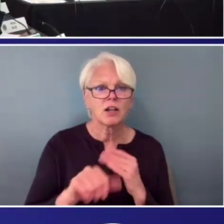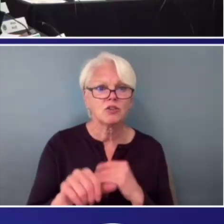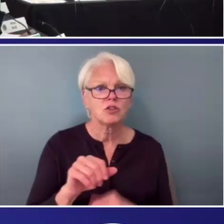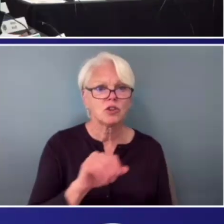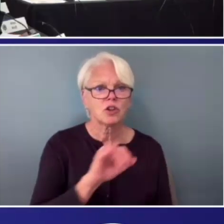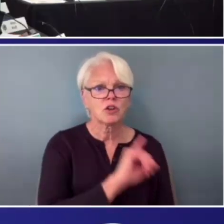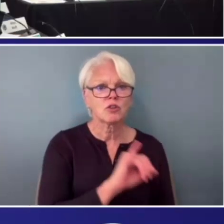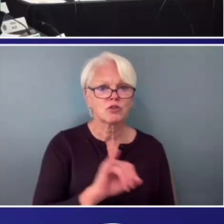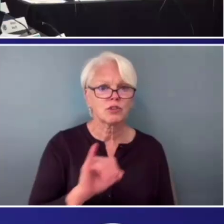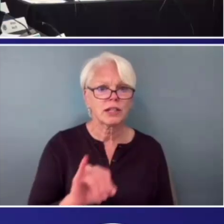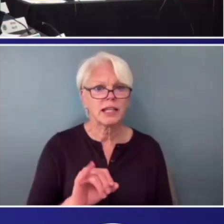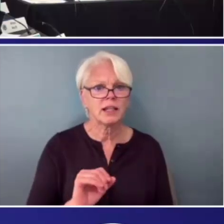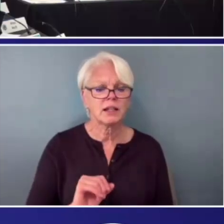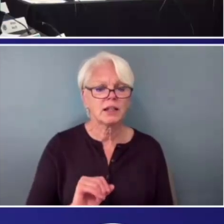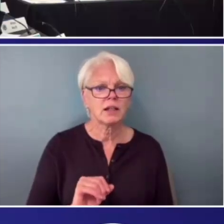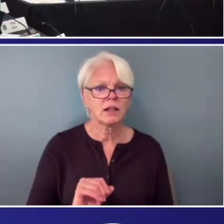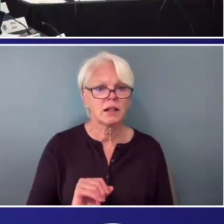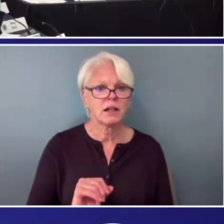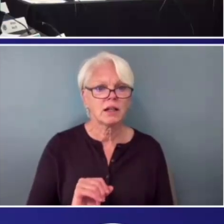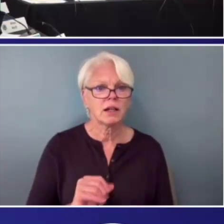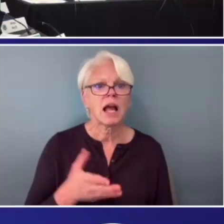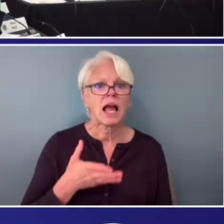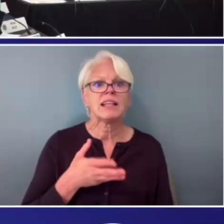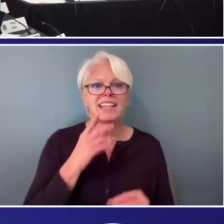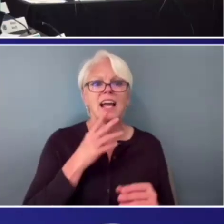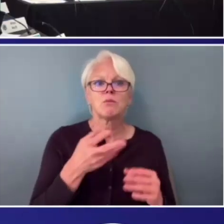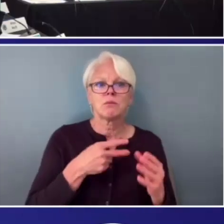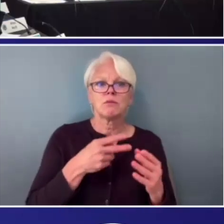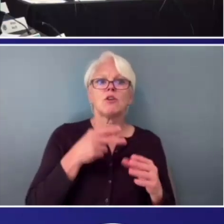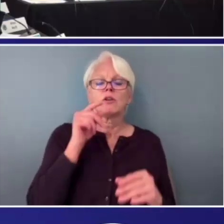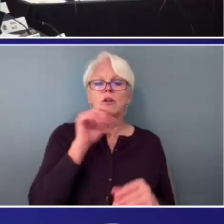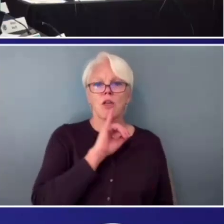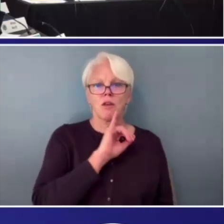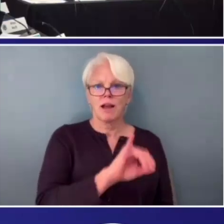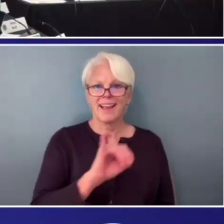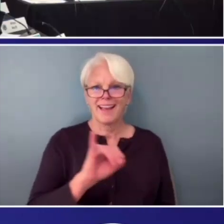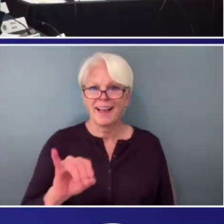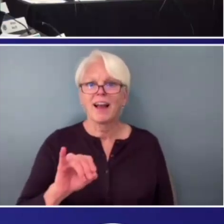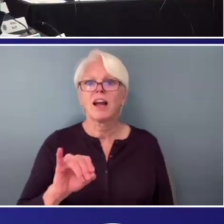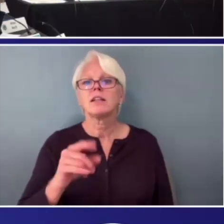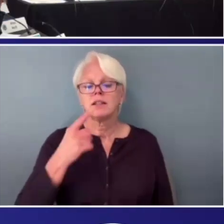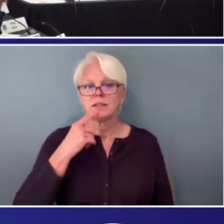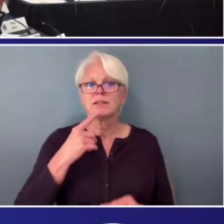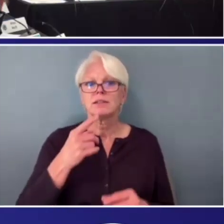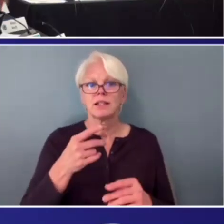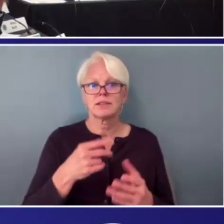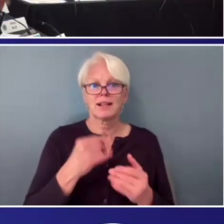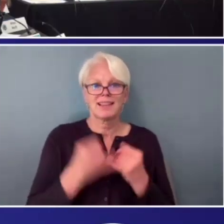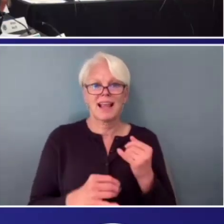I think it's after a program of study. Romanette three? Yes. Thank you. I was like, so many colors. Yes.